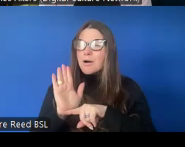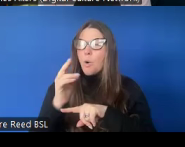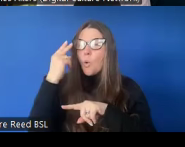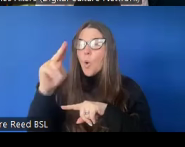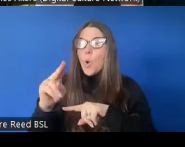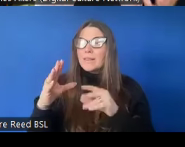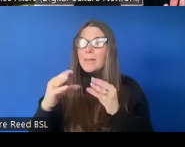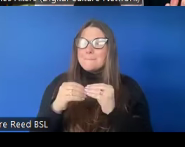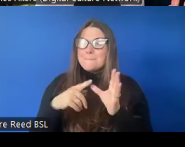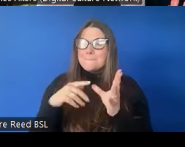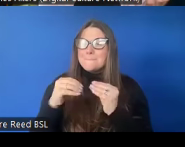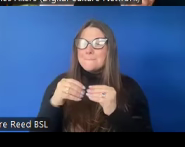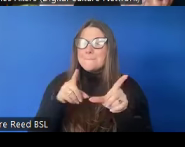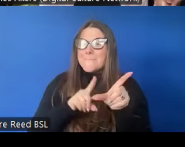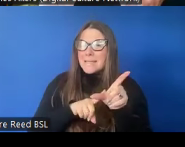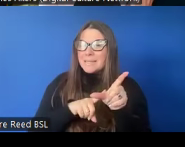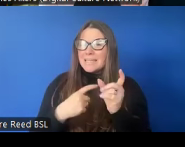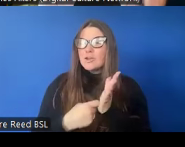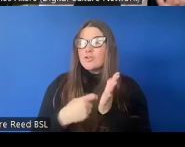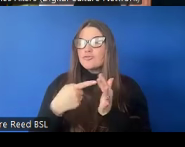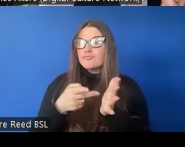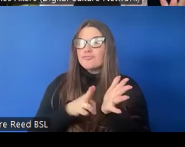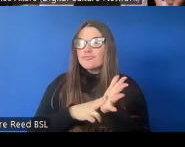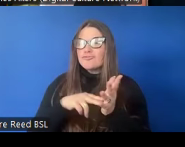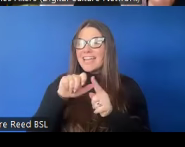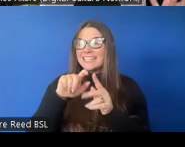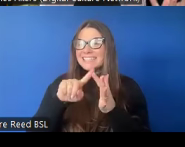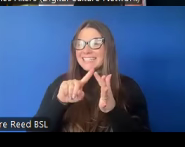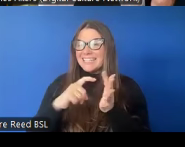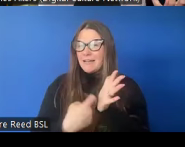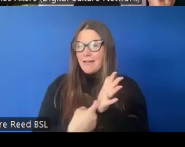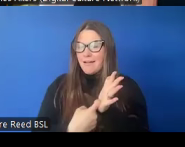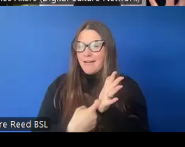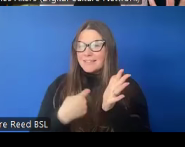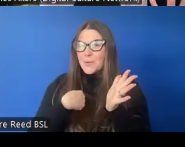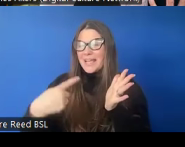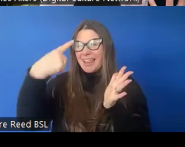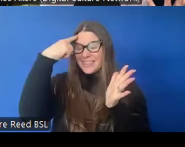Although reindeer terms are quite linear, we see the same trend every year.